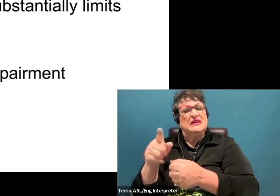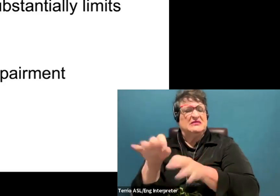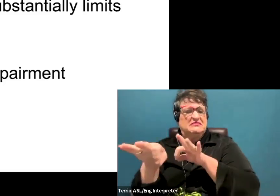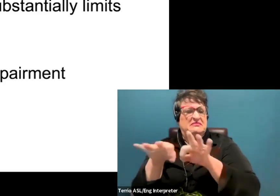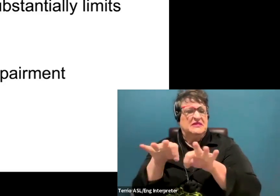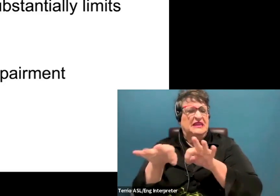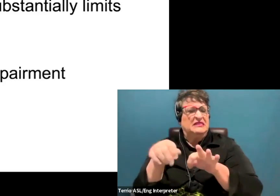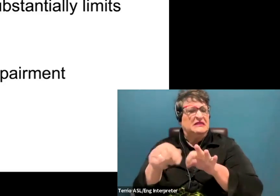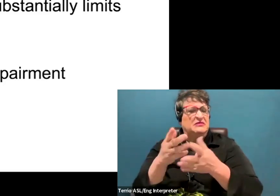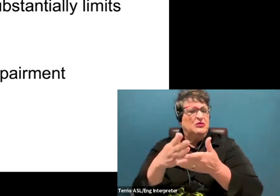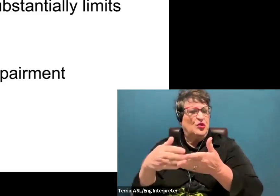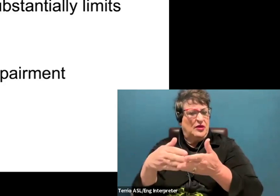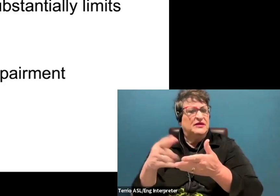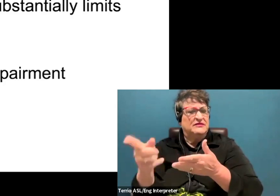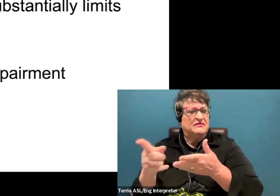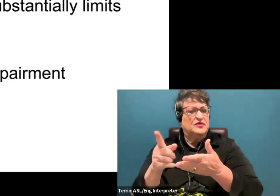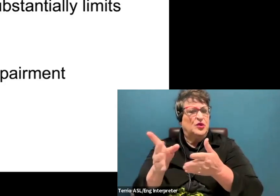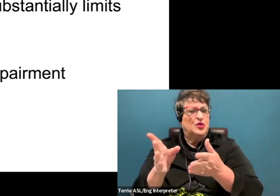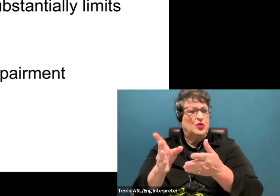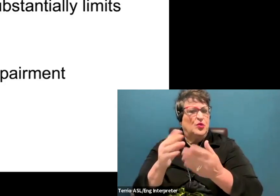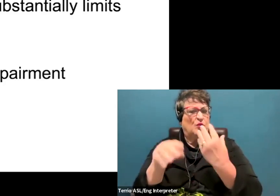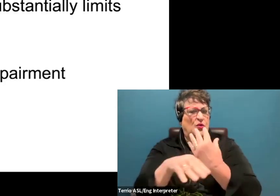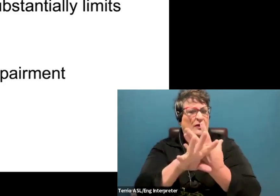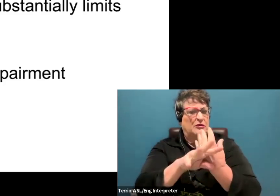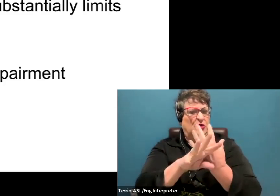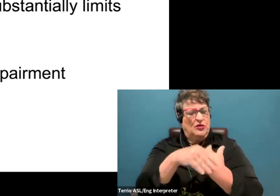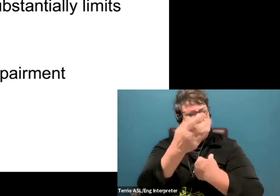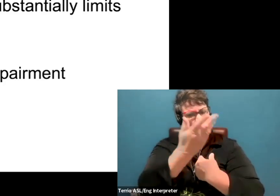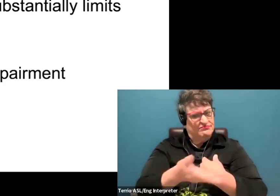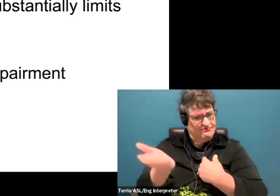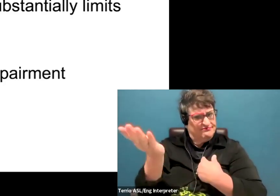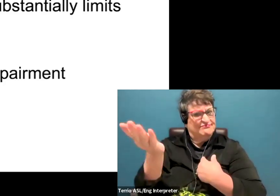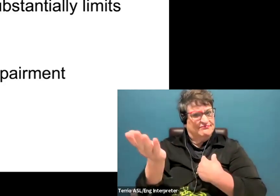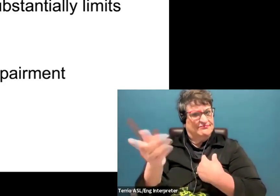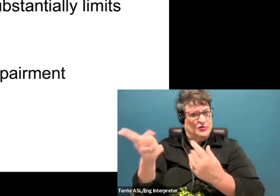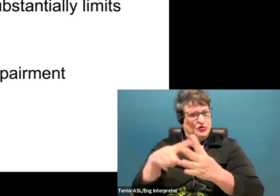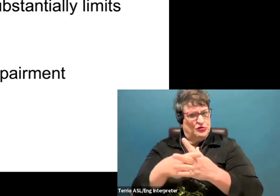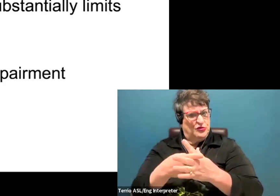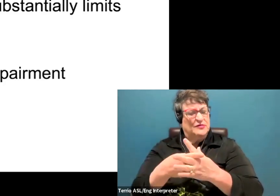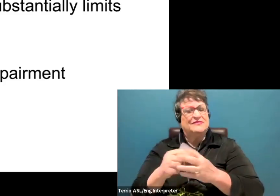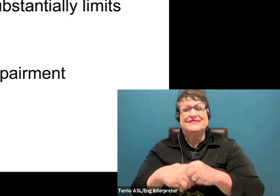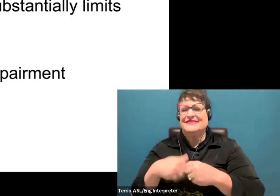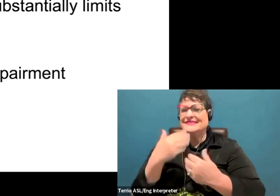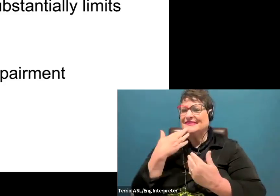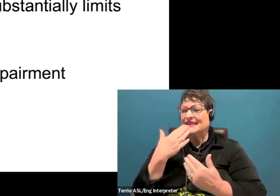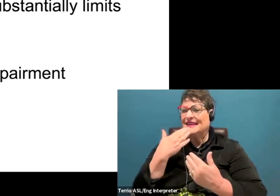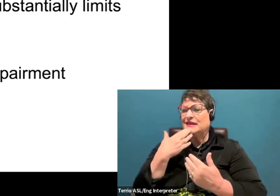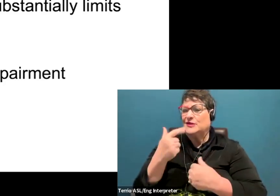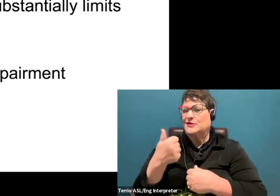Take it away, Attorney Parthiban. Thanks, Linda. This is Kavya speaking.